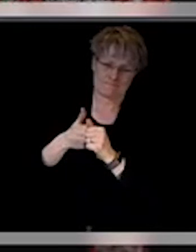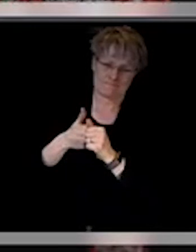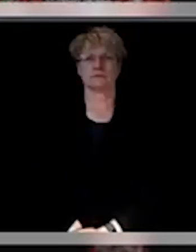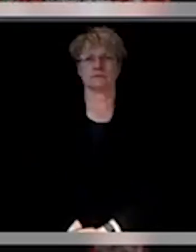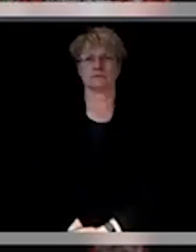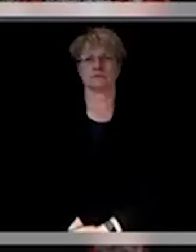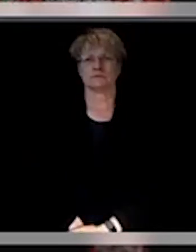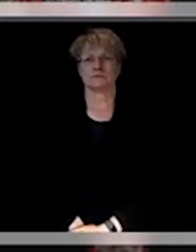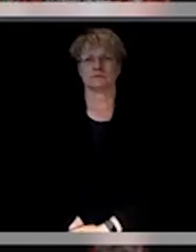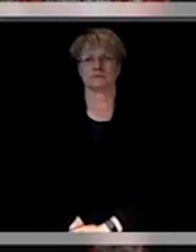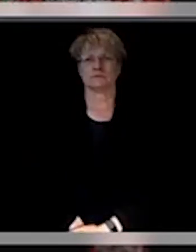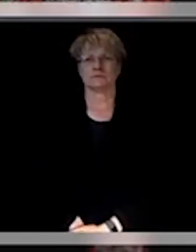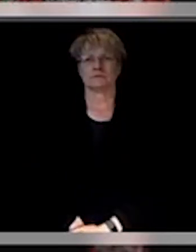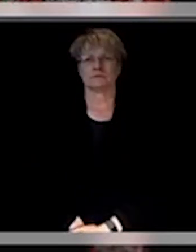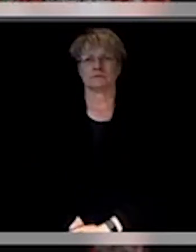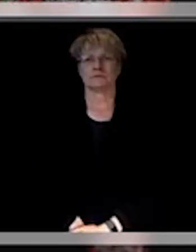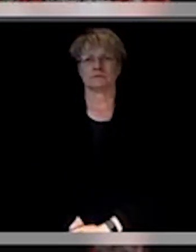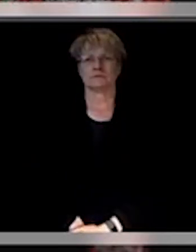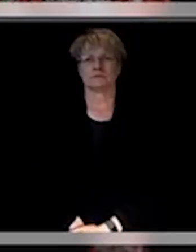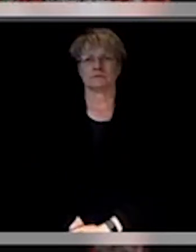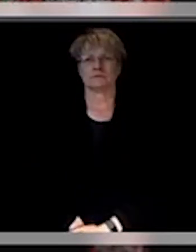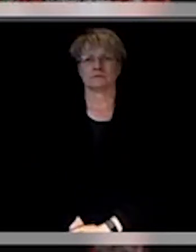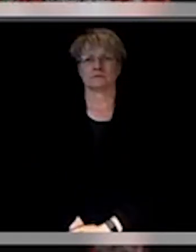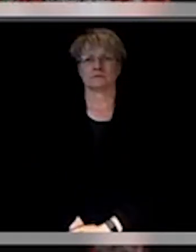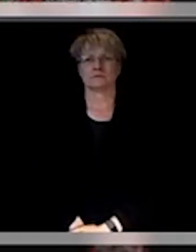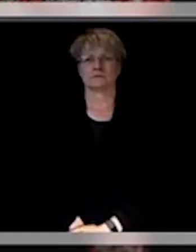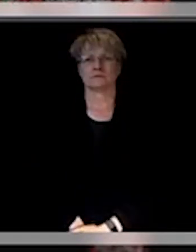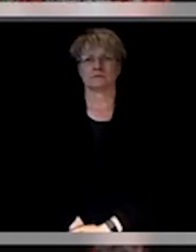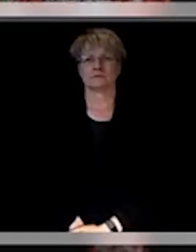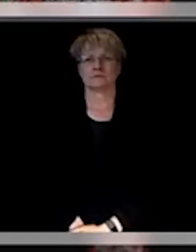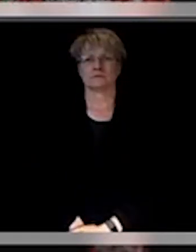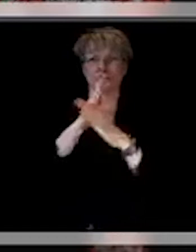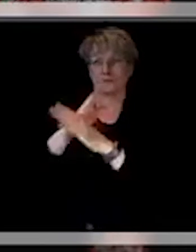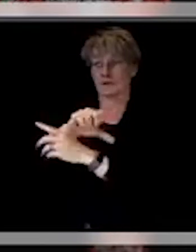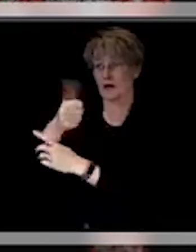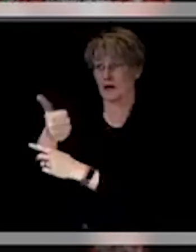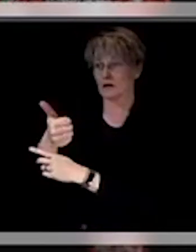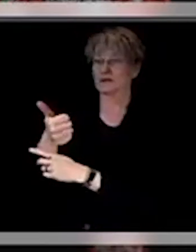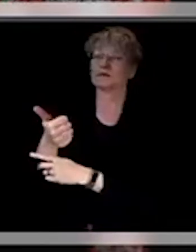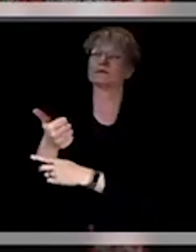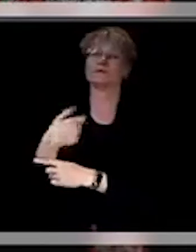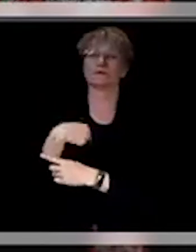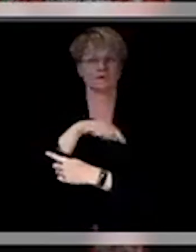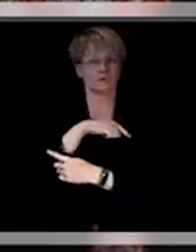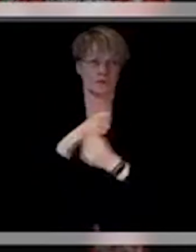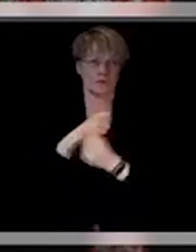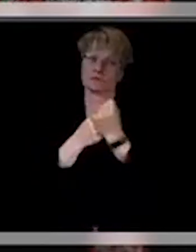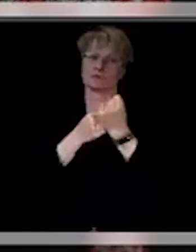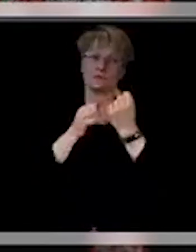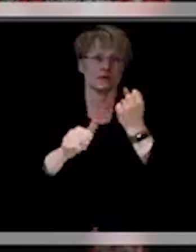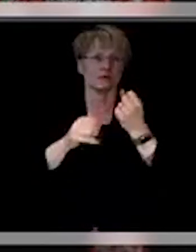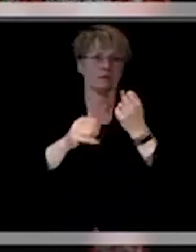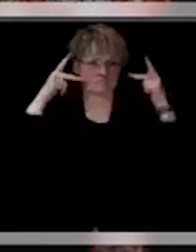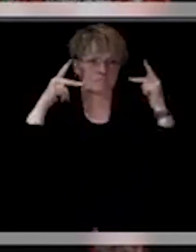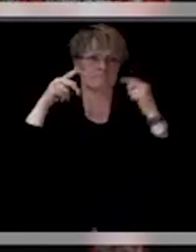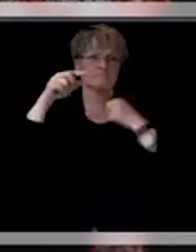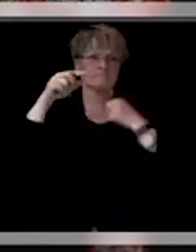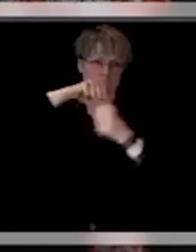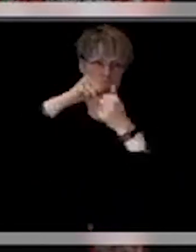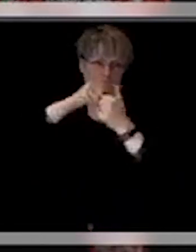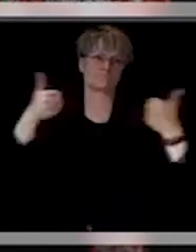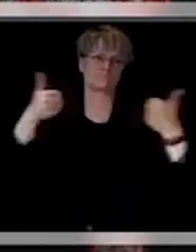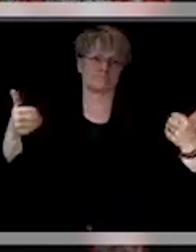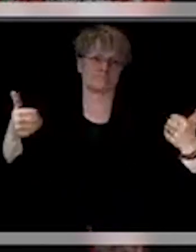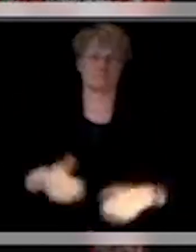it a whole lot easier to comply. So, we've had good luck with all of that.